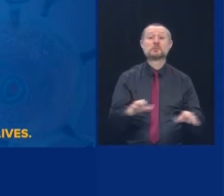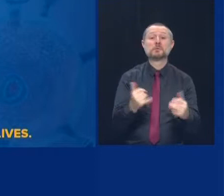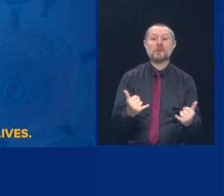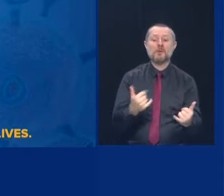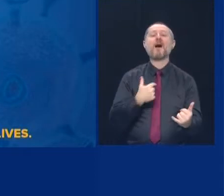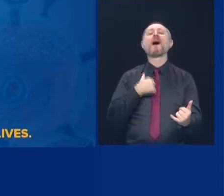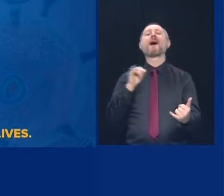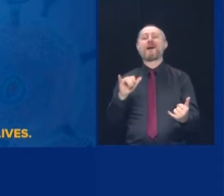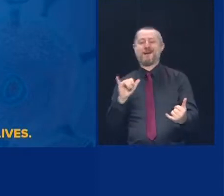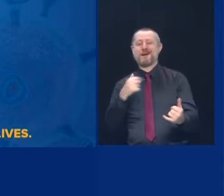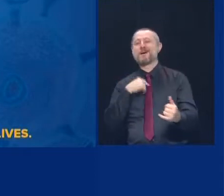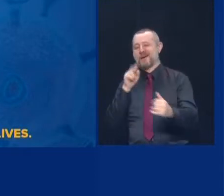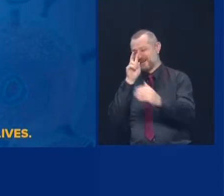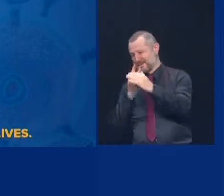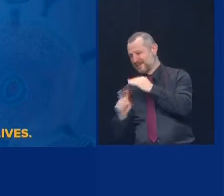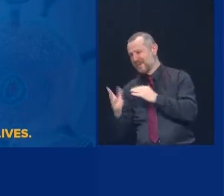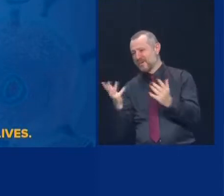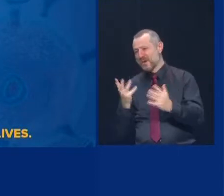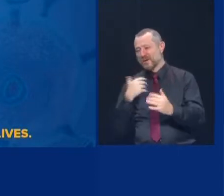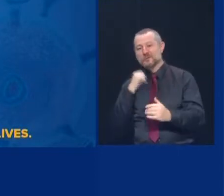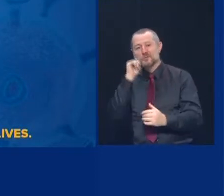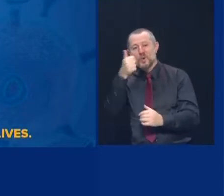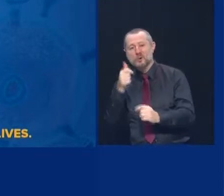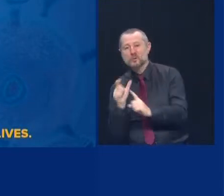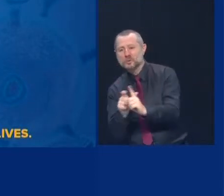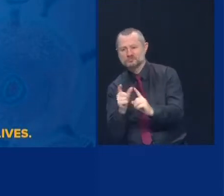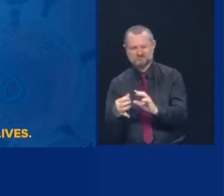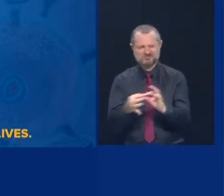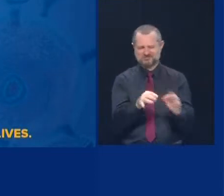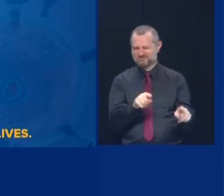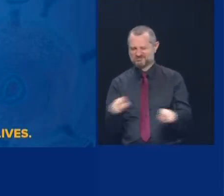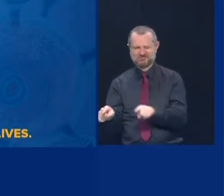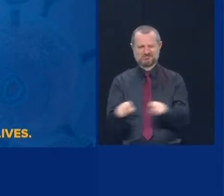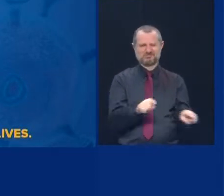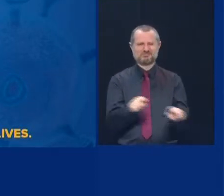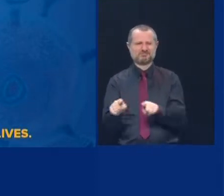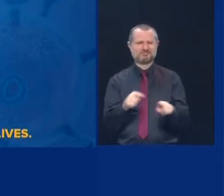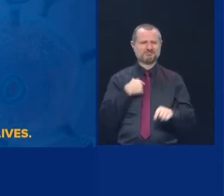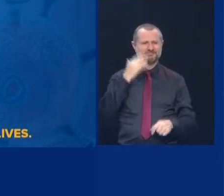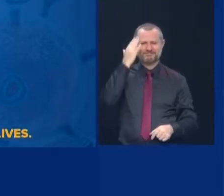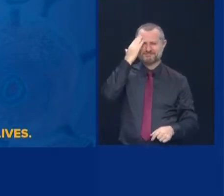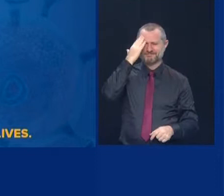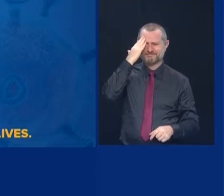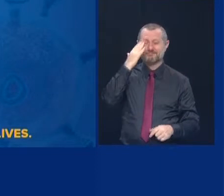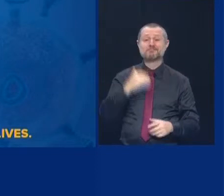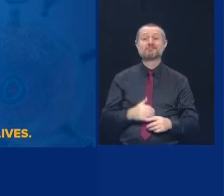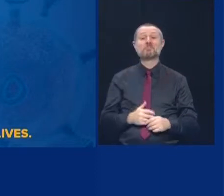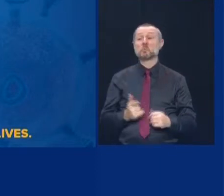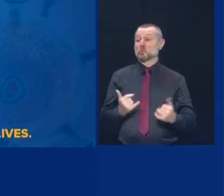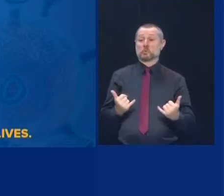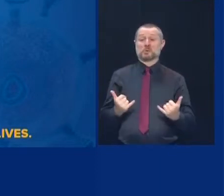TODAY, I WILL TELL YOU THE INFECTION RATE TOMORROW.